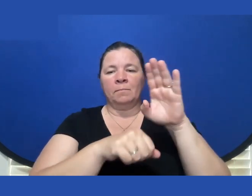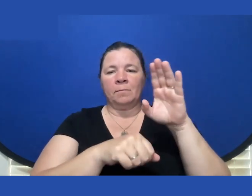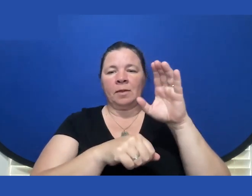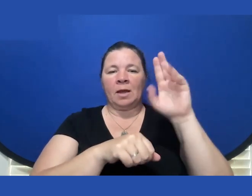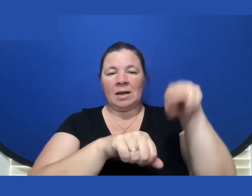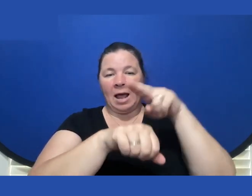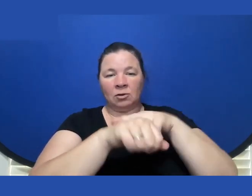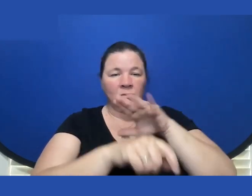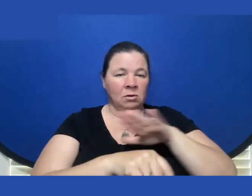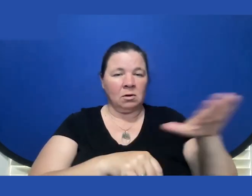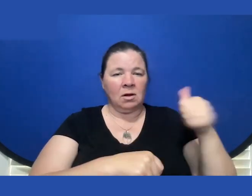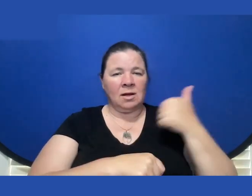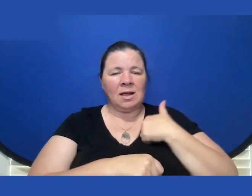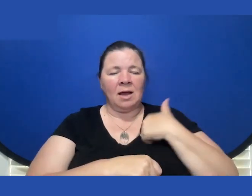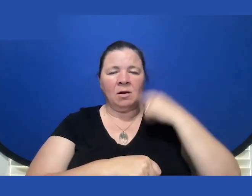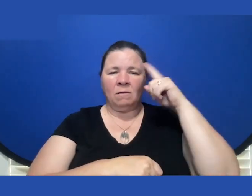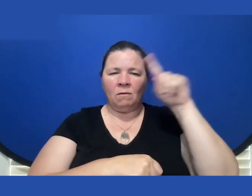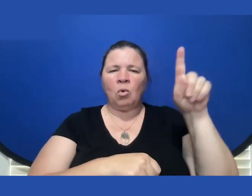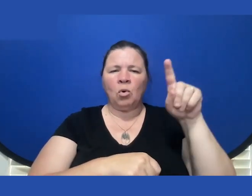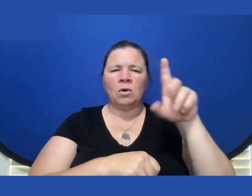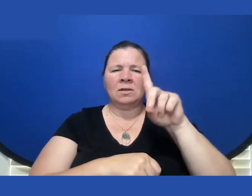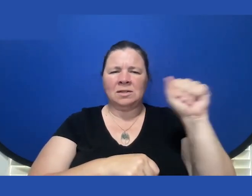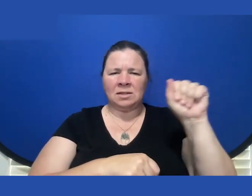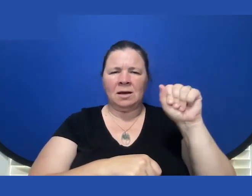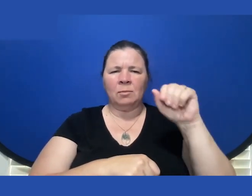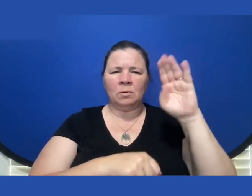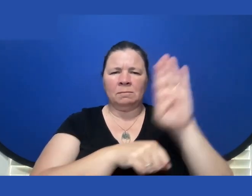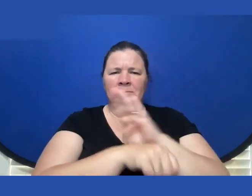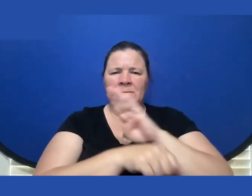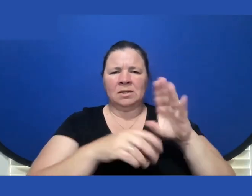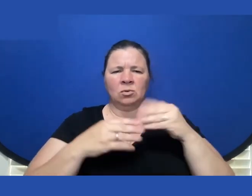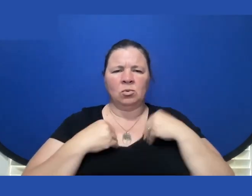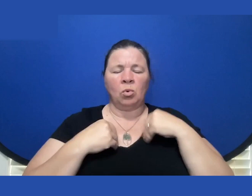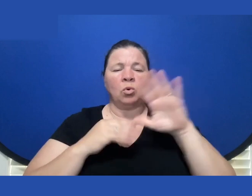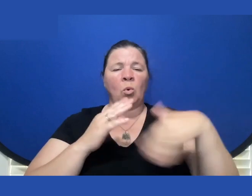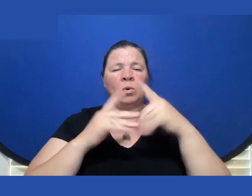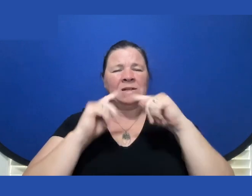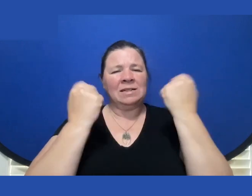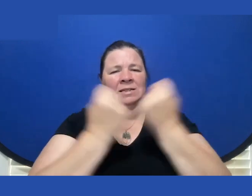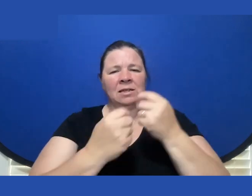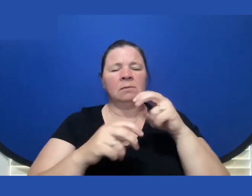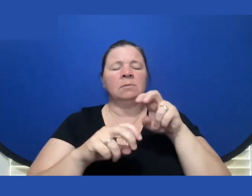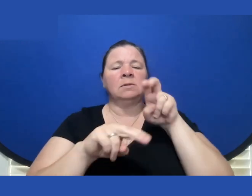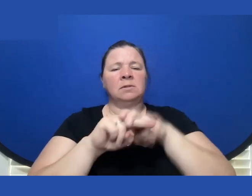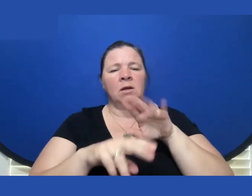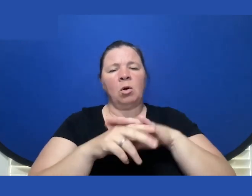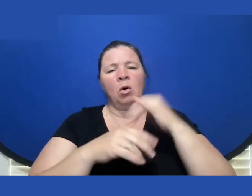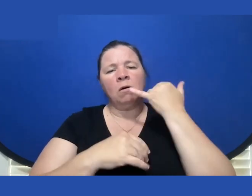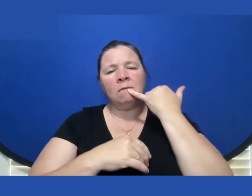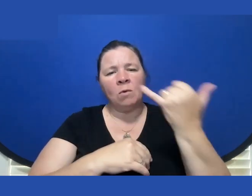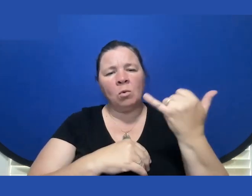We're gonna be doing that on an annual basis. The whole team sat in on calls repeatedly to just discuss what are our ideas.